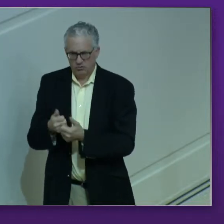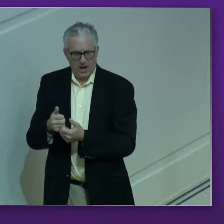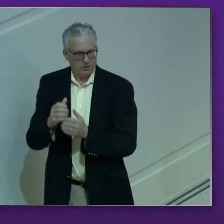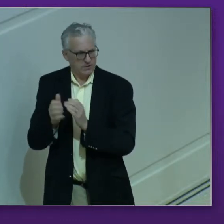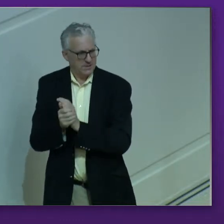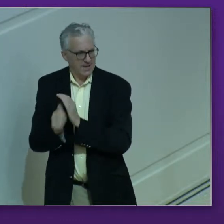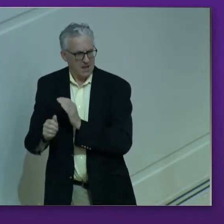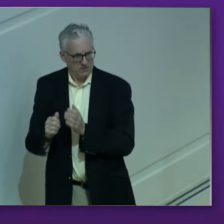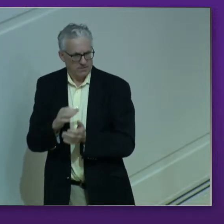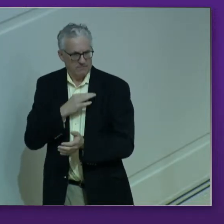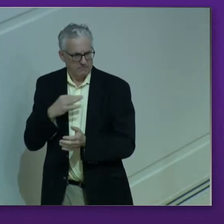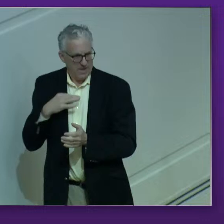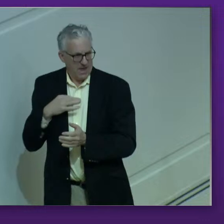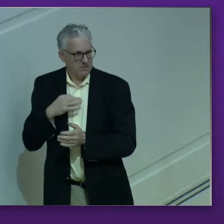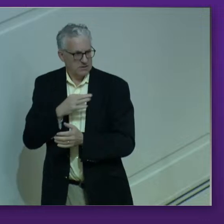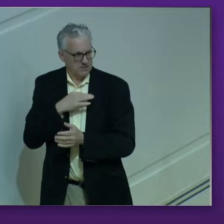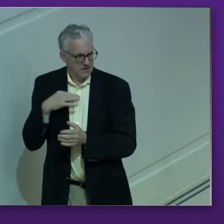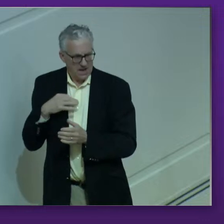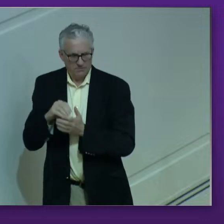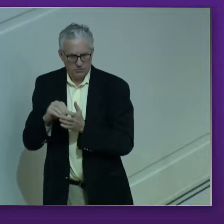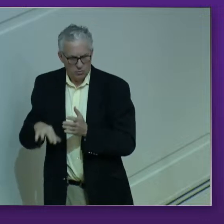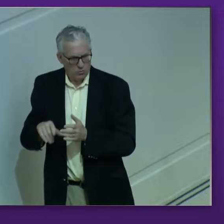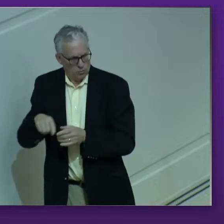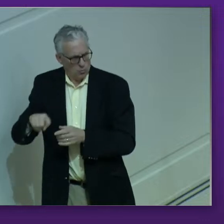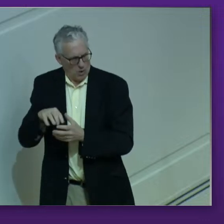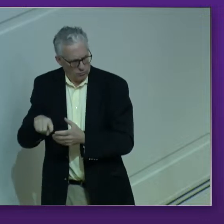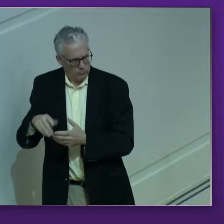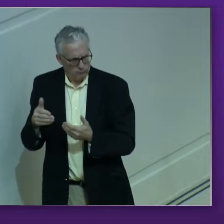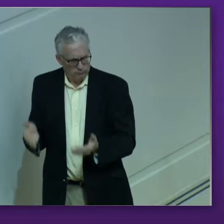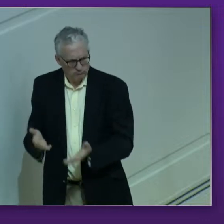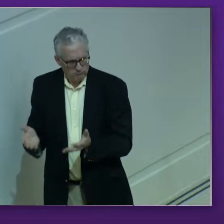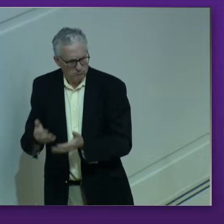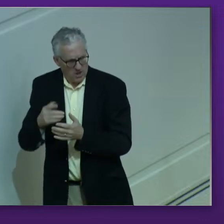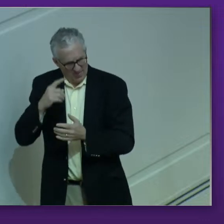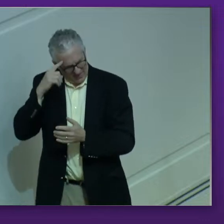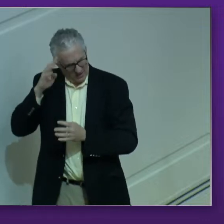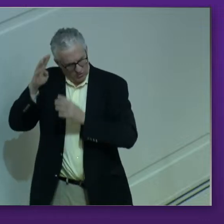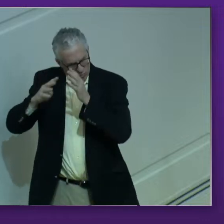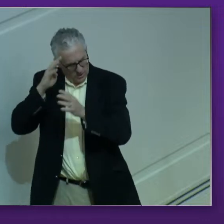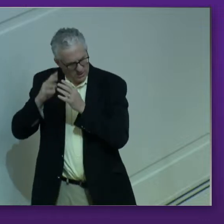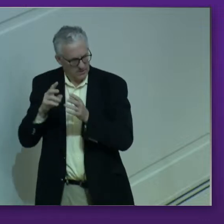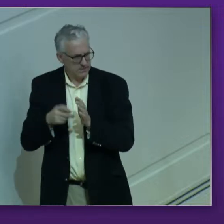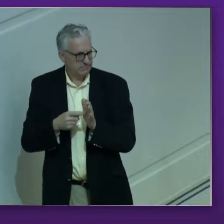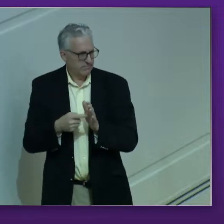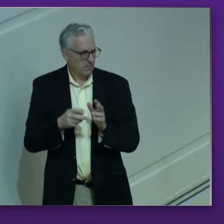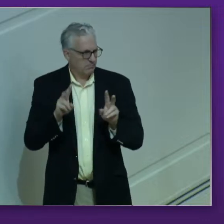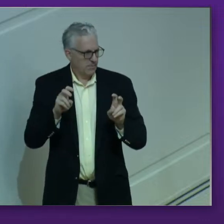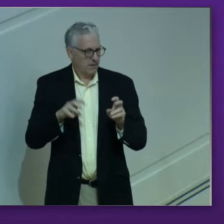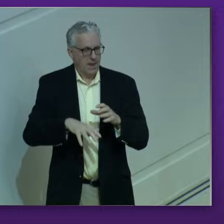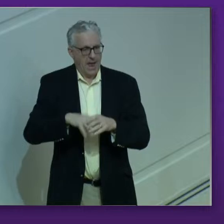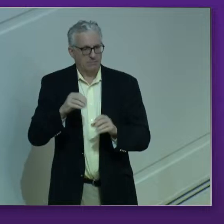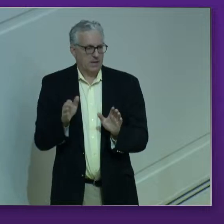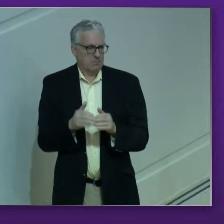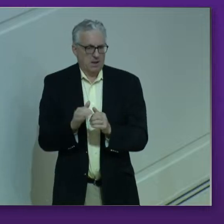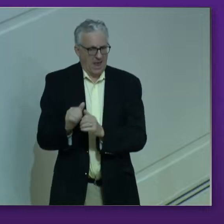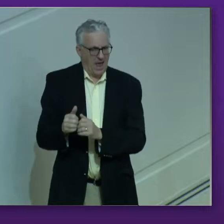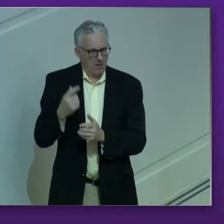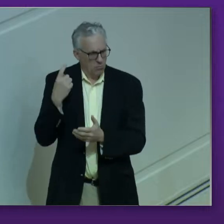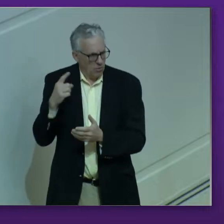UNEXPECTED BUMP IN THE ROAD. THE FOUNDATION IS ALSO ABLE TO SUPPORT ANOTHER PROGRAM. WHEN